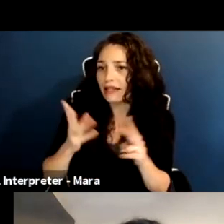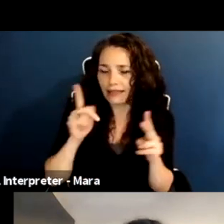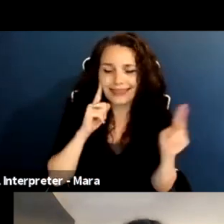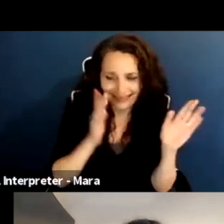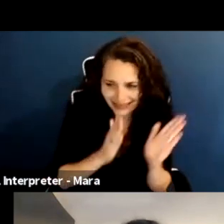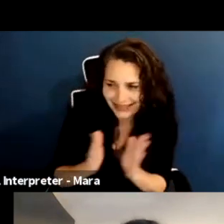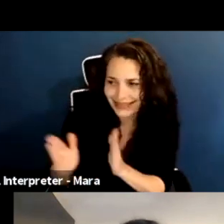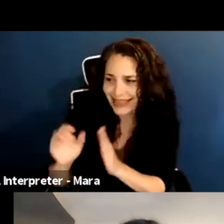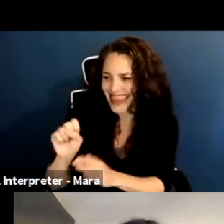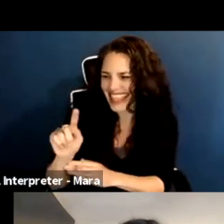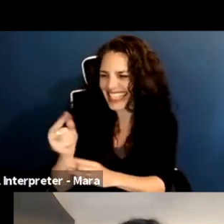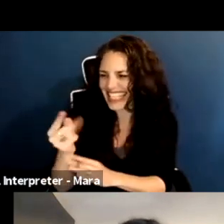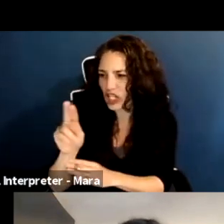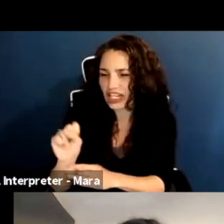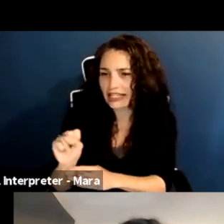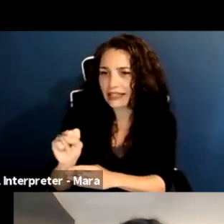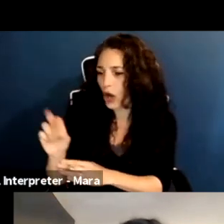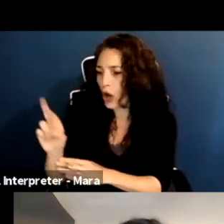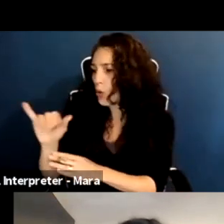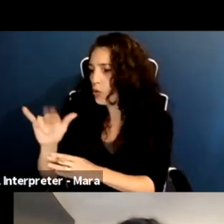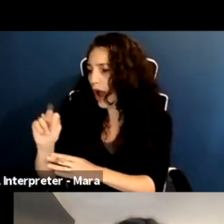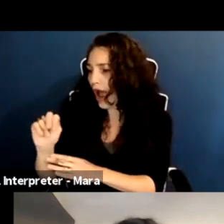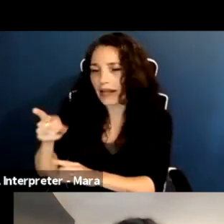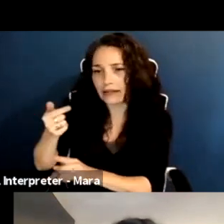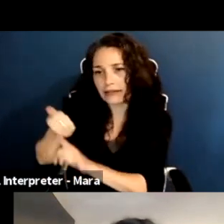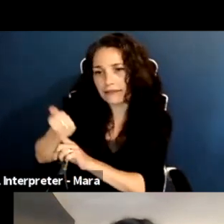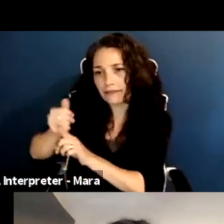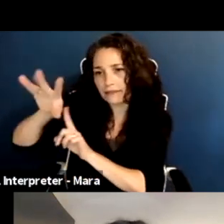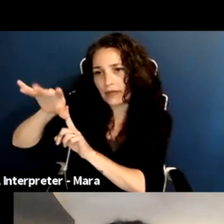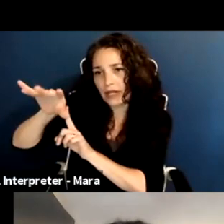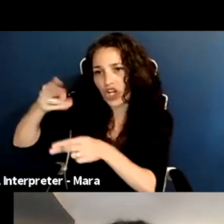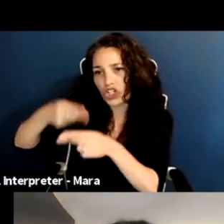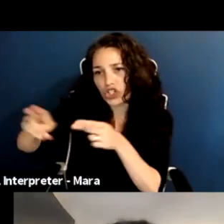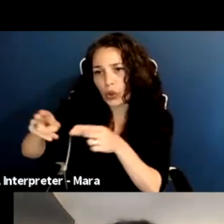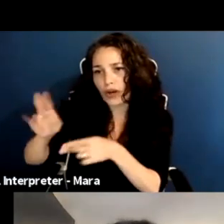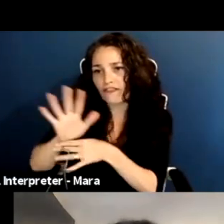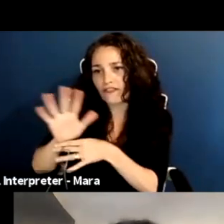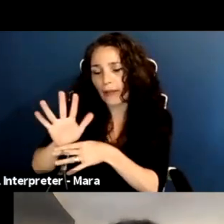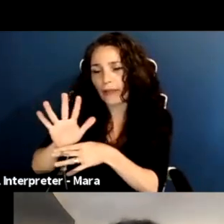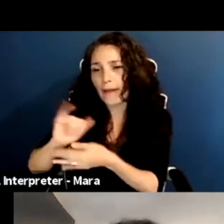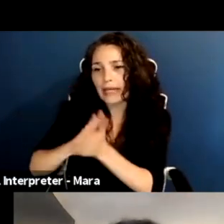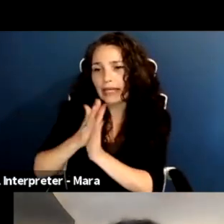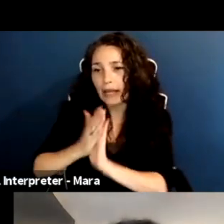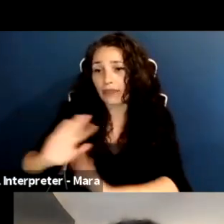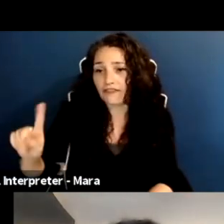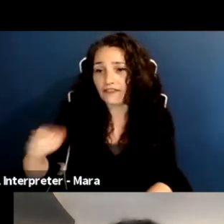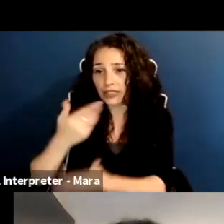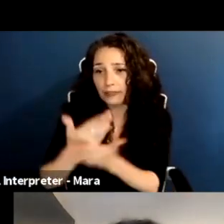Ryan Polito had shot a short film that ends up being the first part of the Brazil episode,